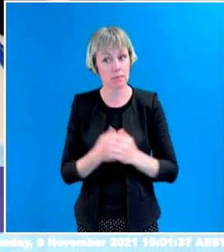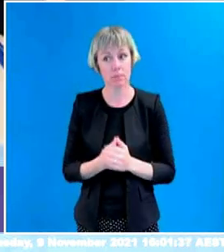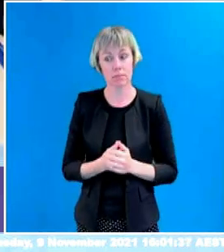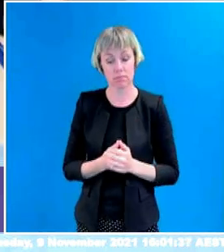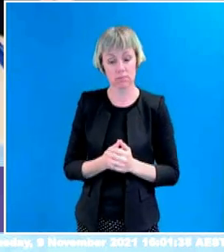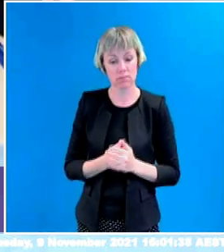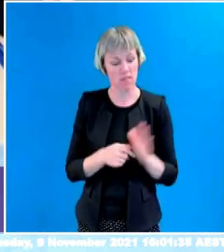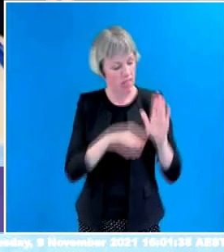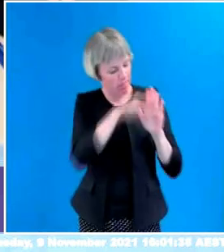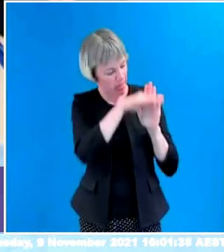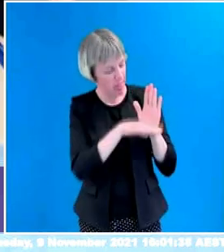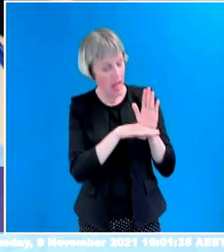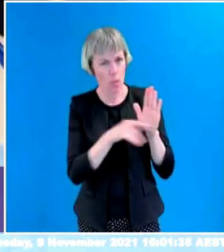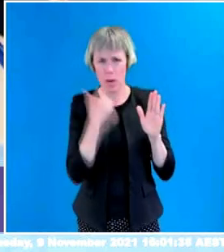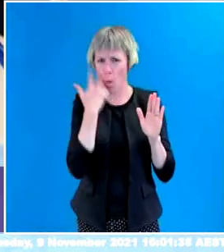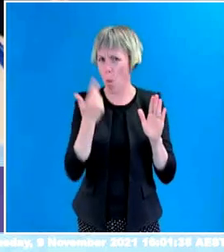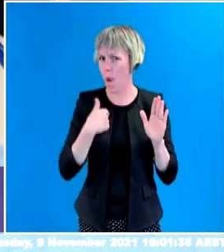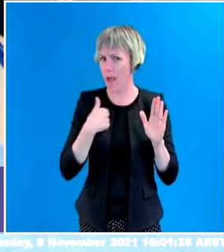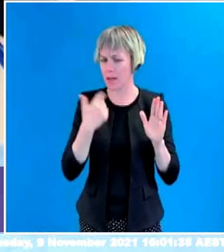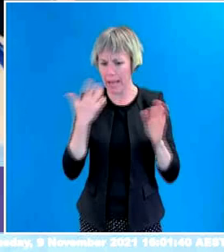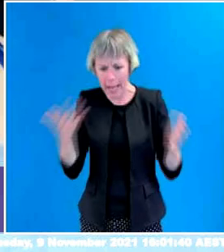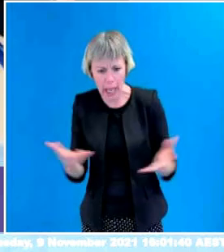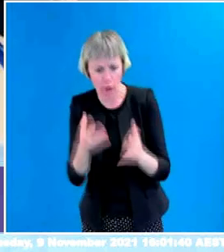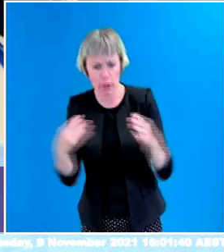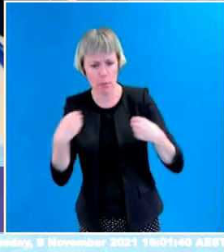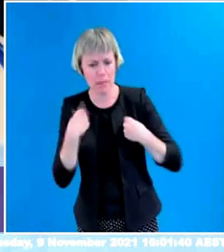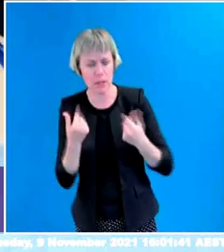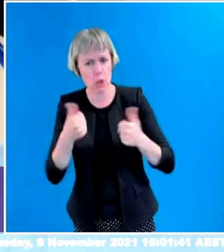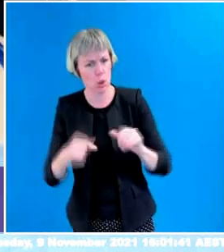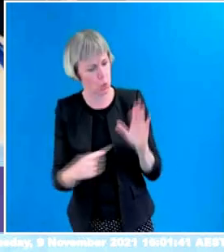to engage with them. We have done quite a lot of work with business.